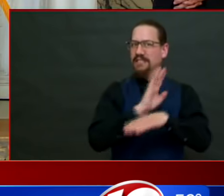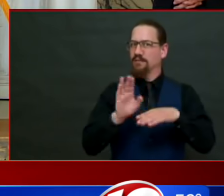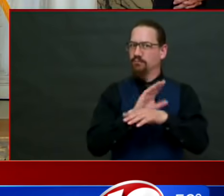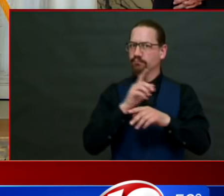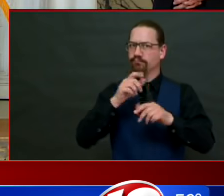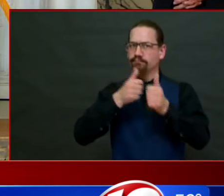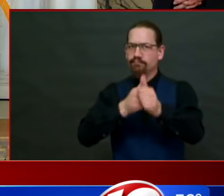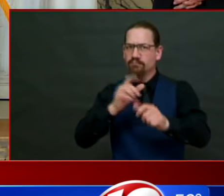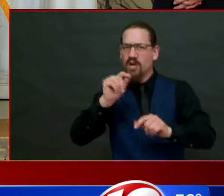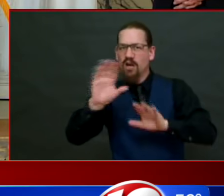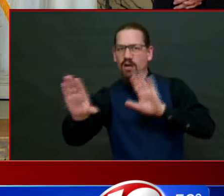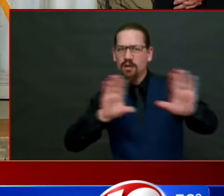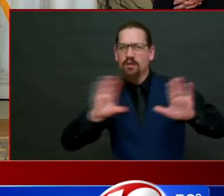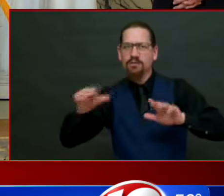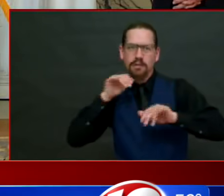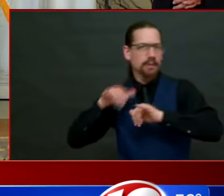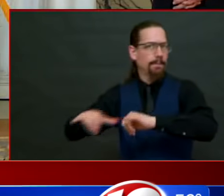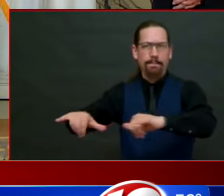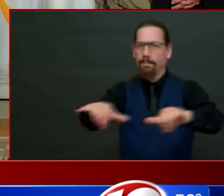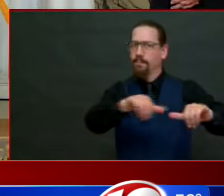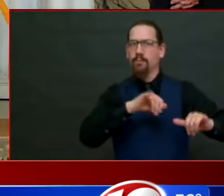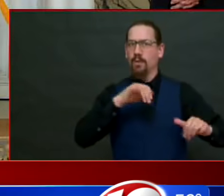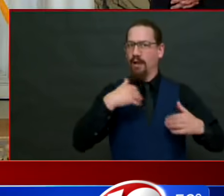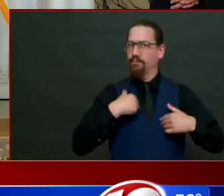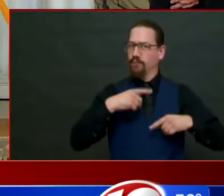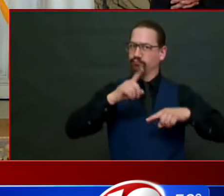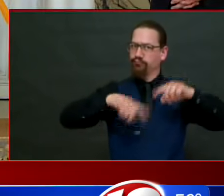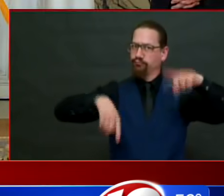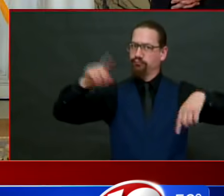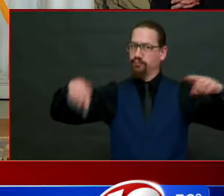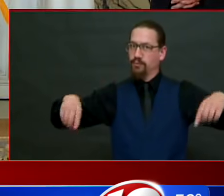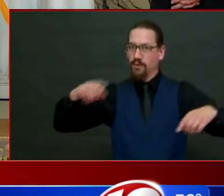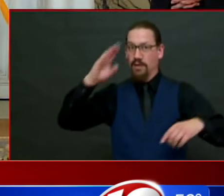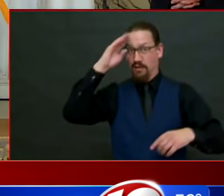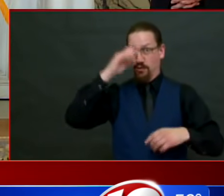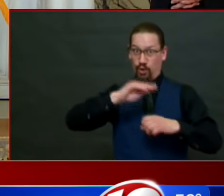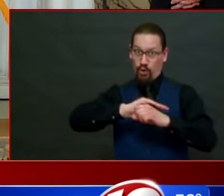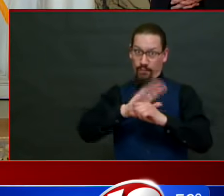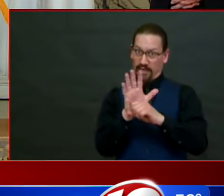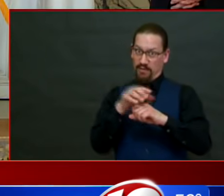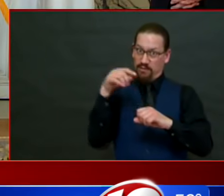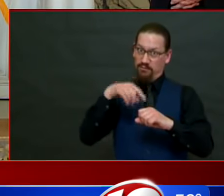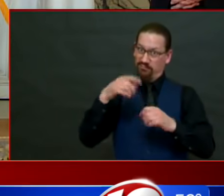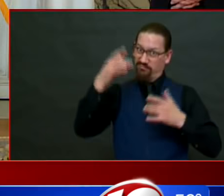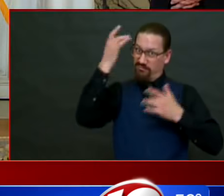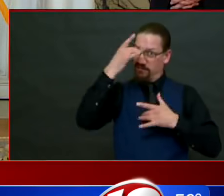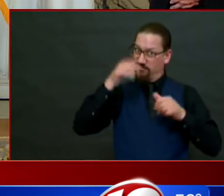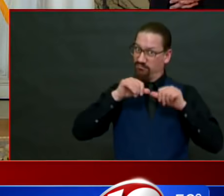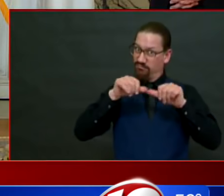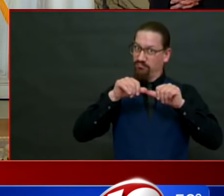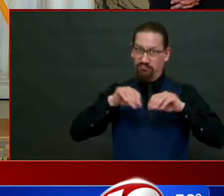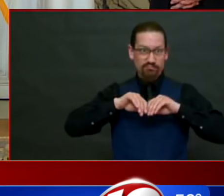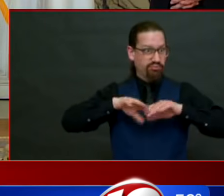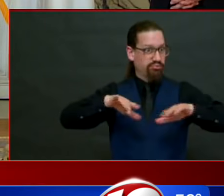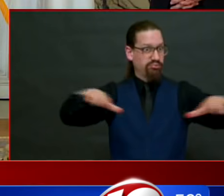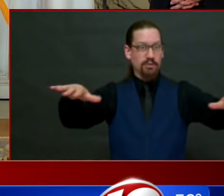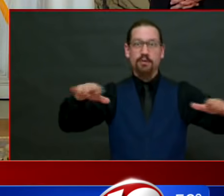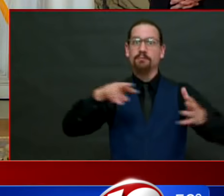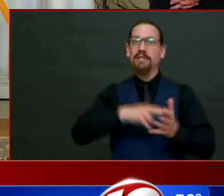THESE REQUIREMENTS ARE NOT INTENDED TO BE PERMANENT. THESE REQUIREMENTS ARE INTENDED TO BE IN PLACE FOR HOWEVER MANY